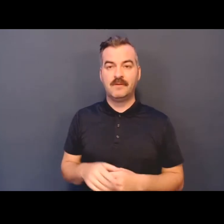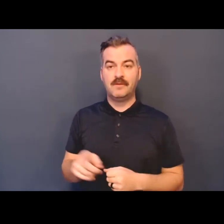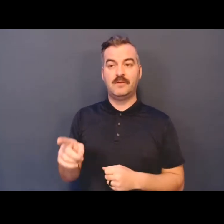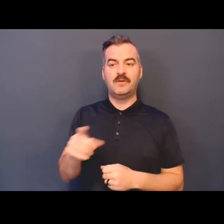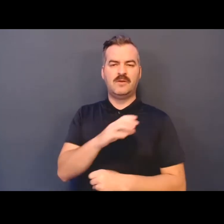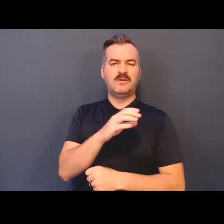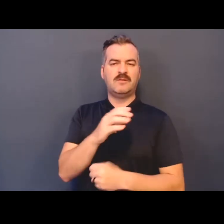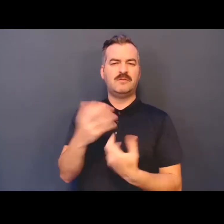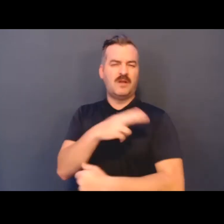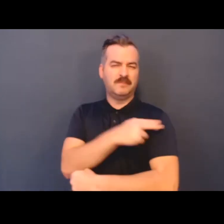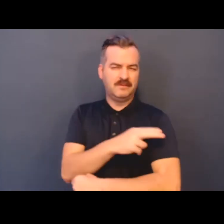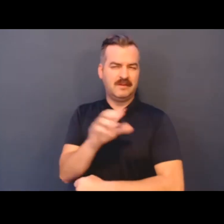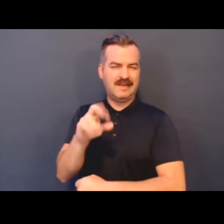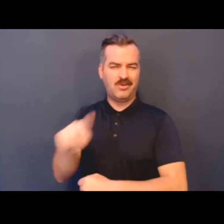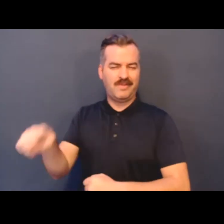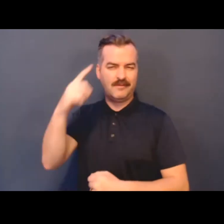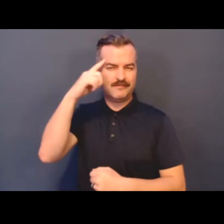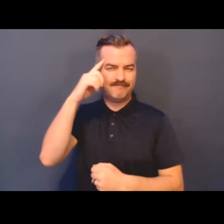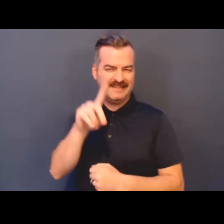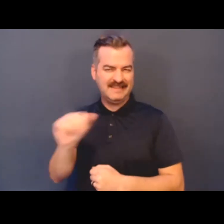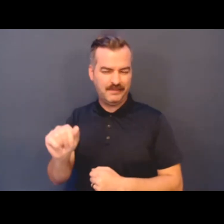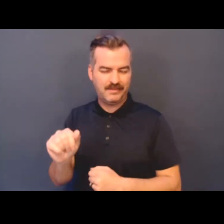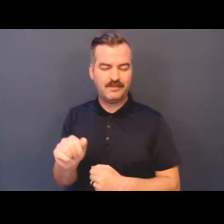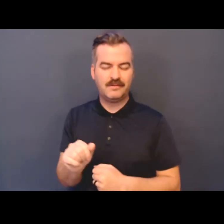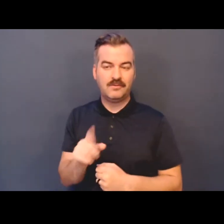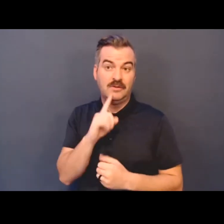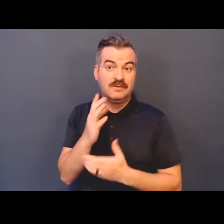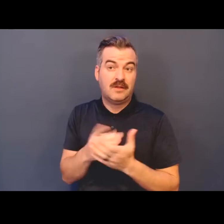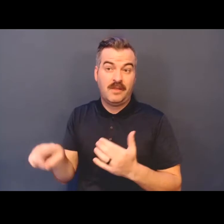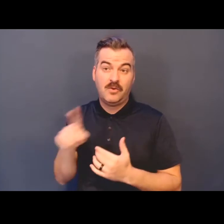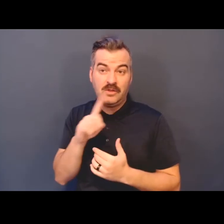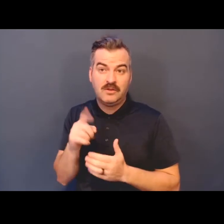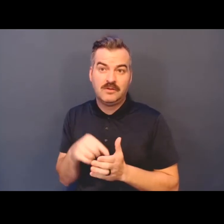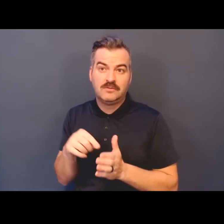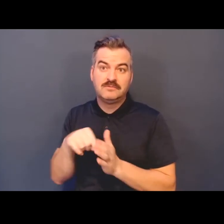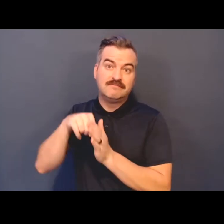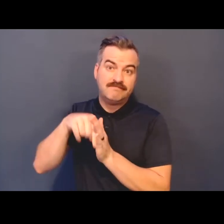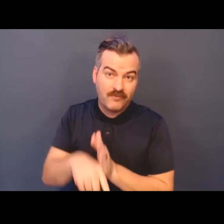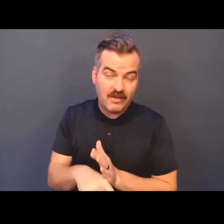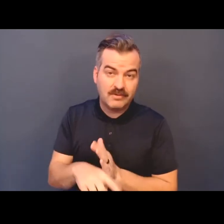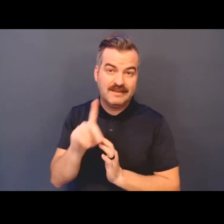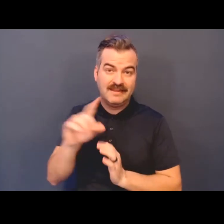disabled patients, particularly severely to profoundly disabled ones, clinicians are faced